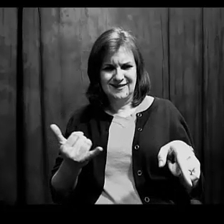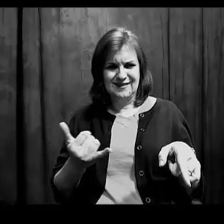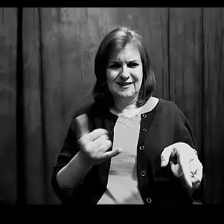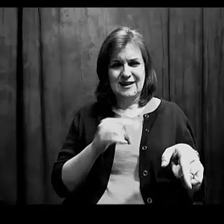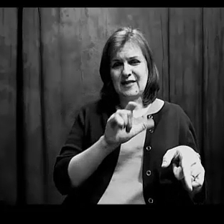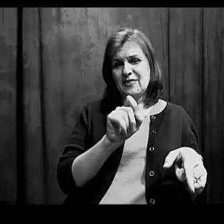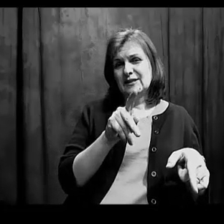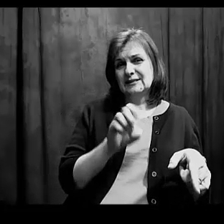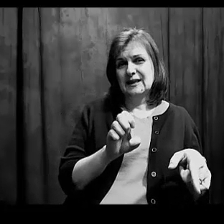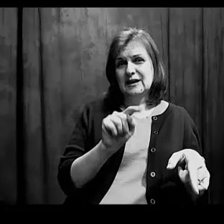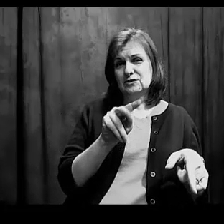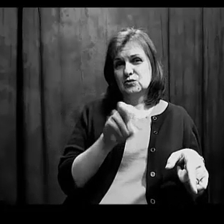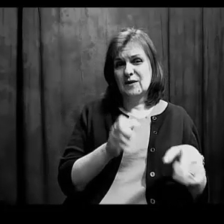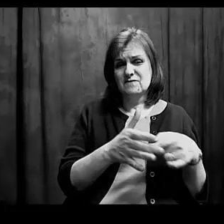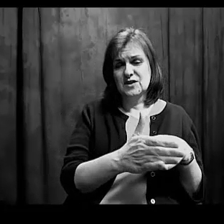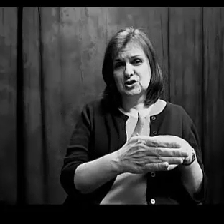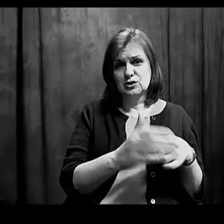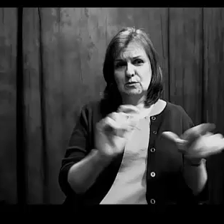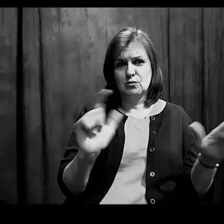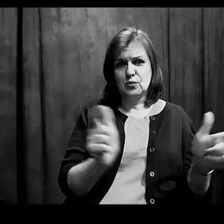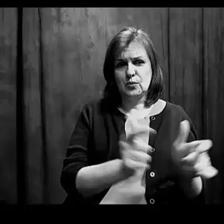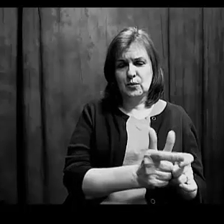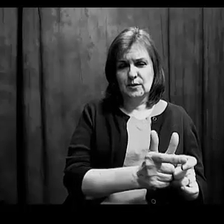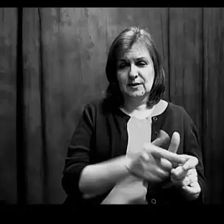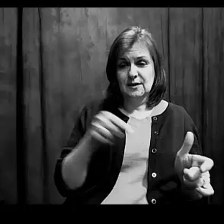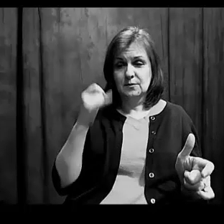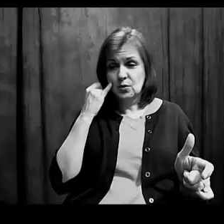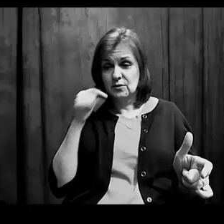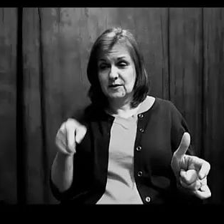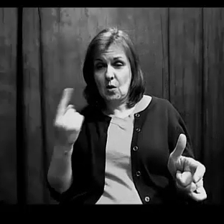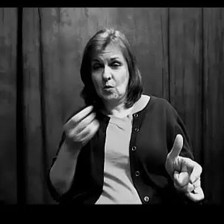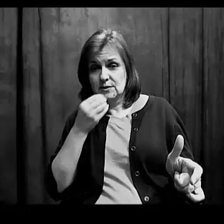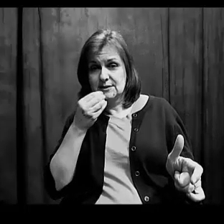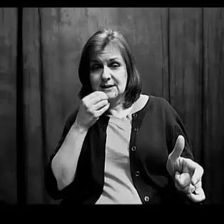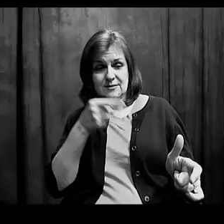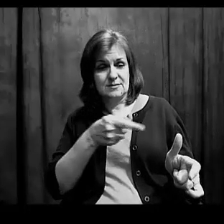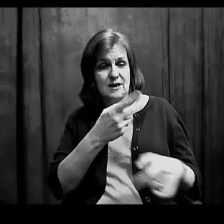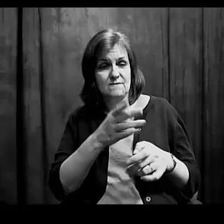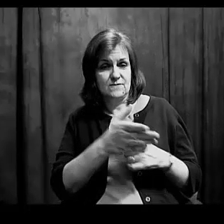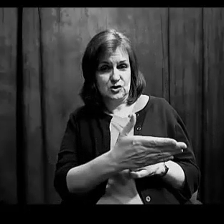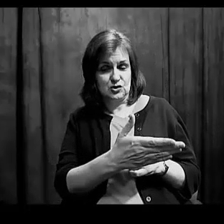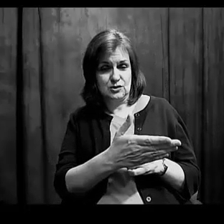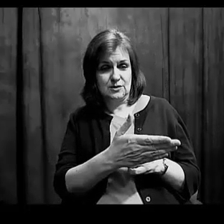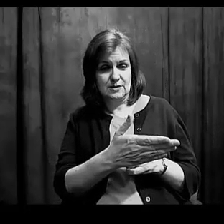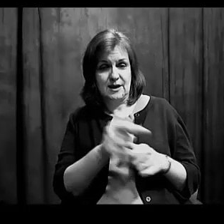the lake trout populations go down if they're eating lake trout